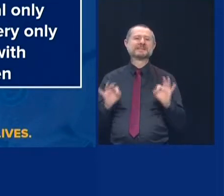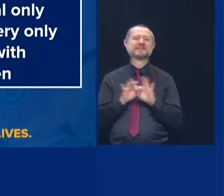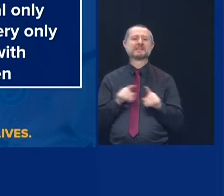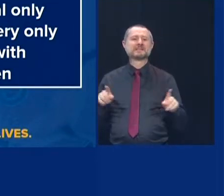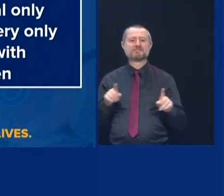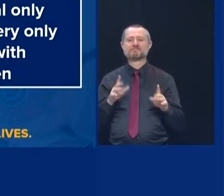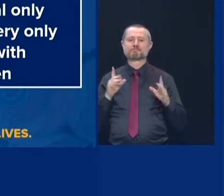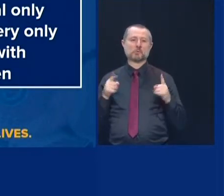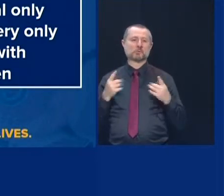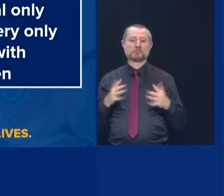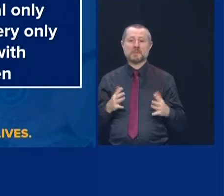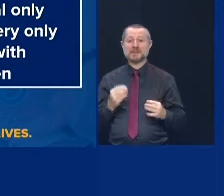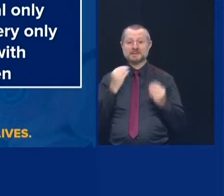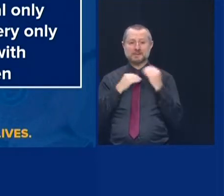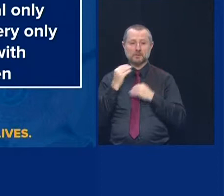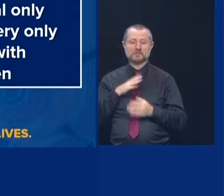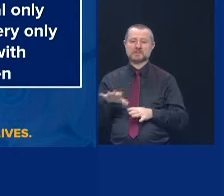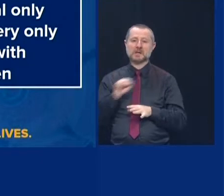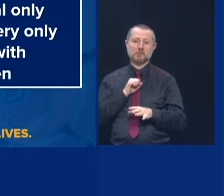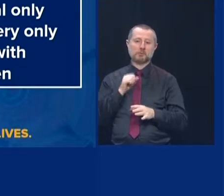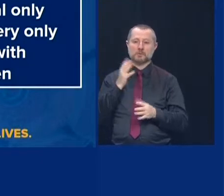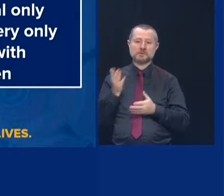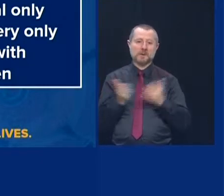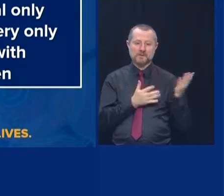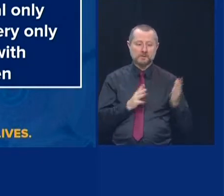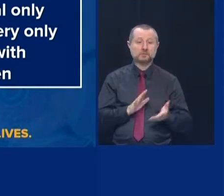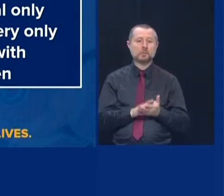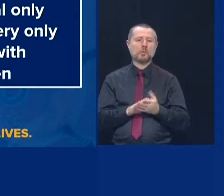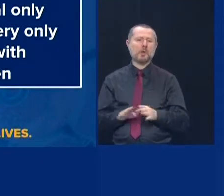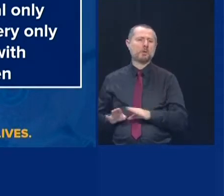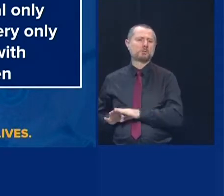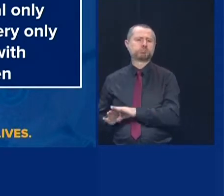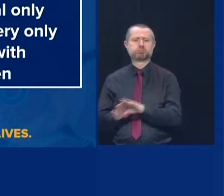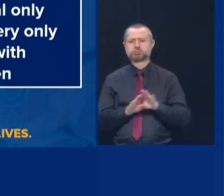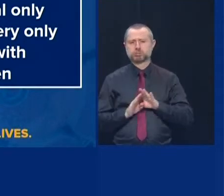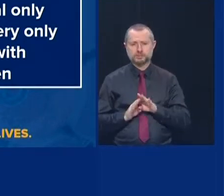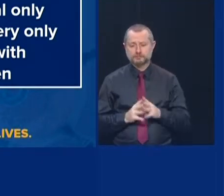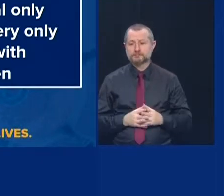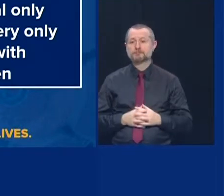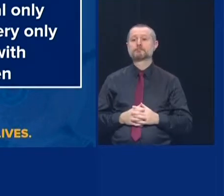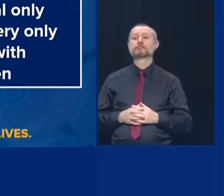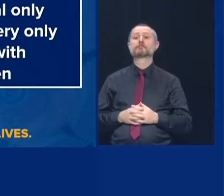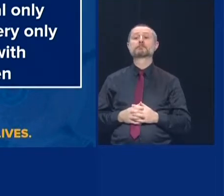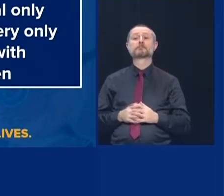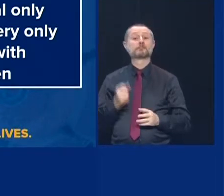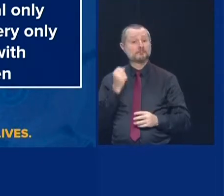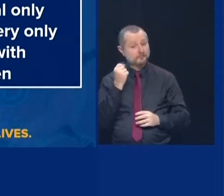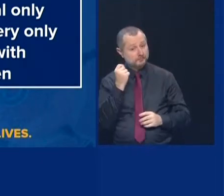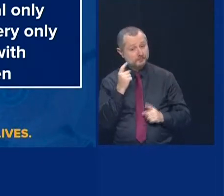WORSHIP TO 25%. MASS GATHERINGS PROHIBITED. BUSINESSES ESSENTIAL ONLY.